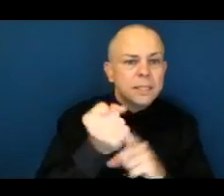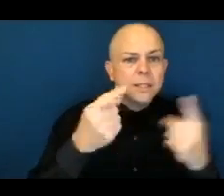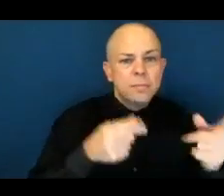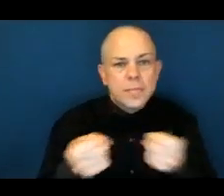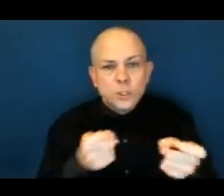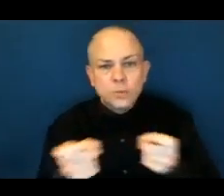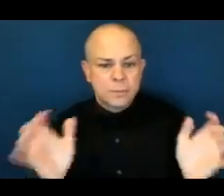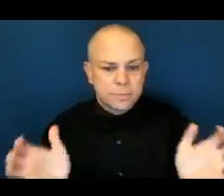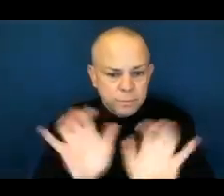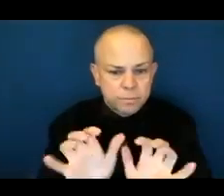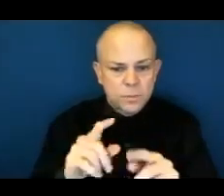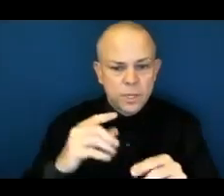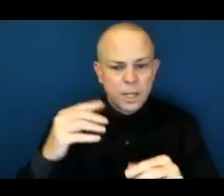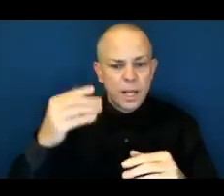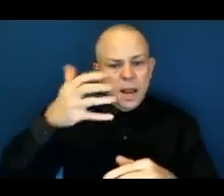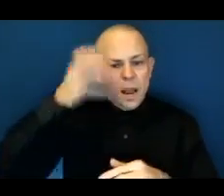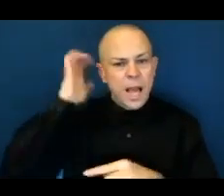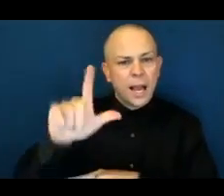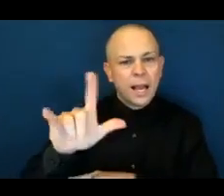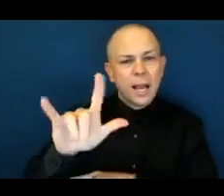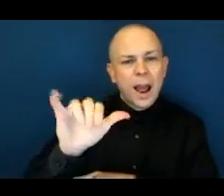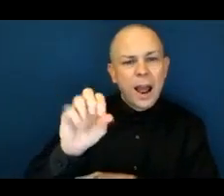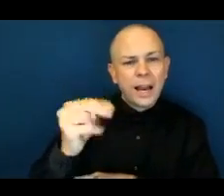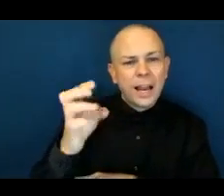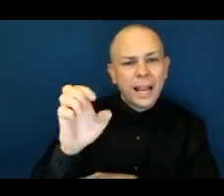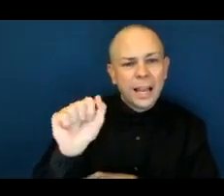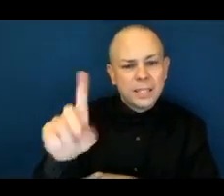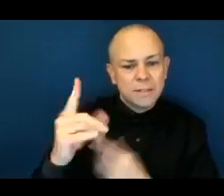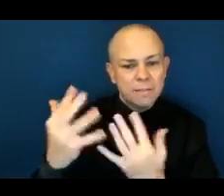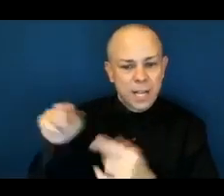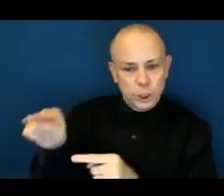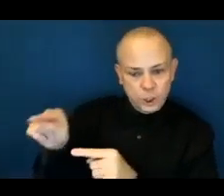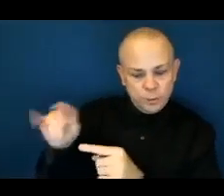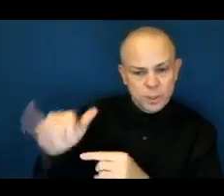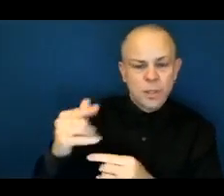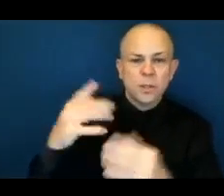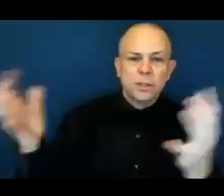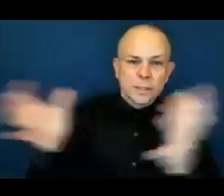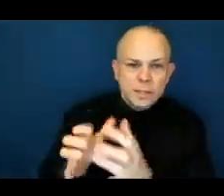indirect lines connected and uh so we're we're almost there